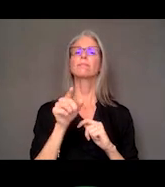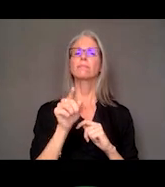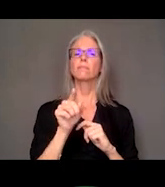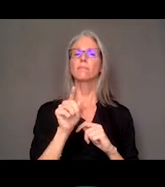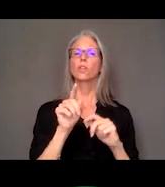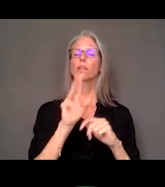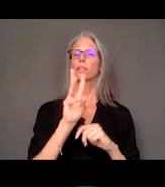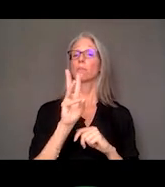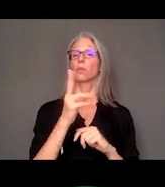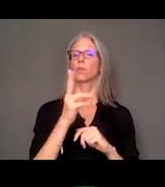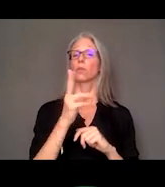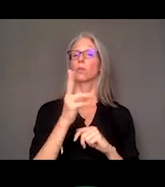significant disability.